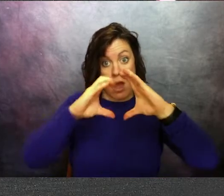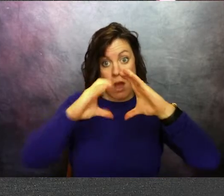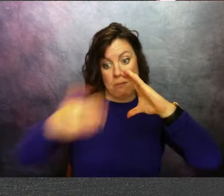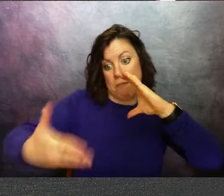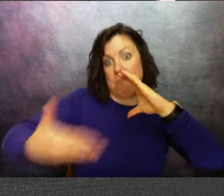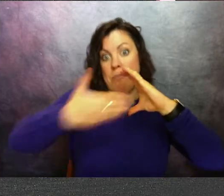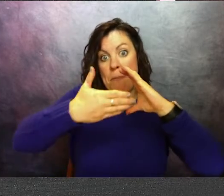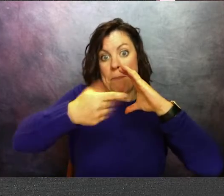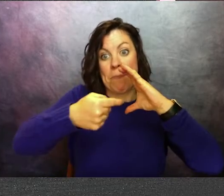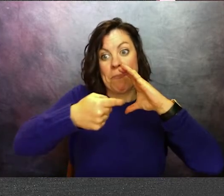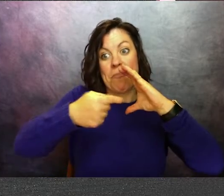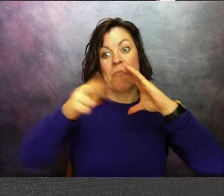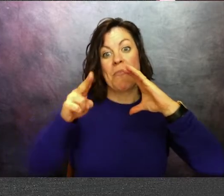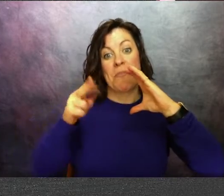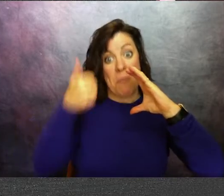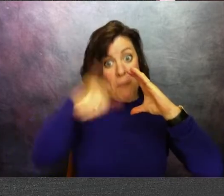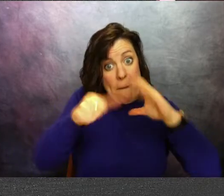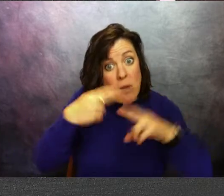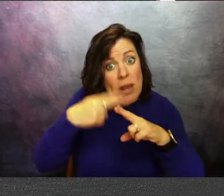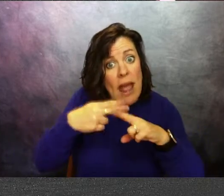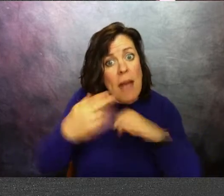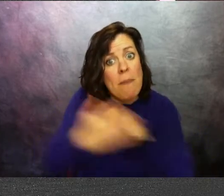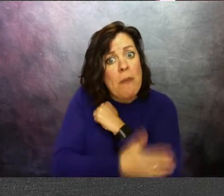Do you remember what our country is? Um